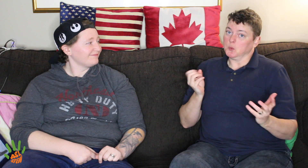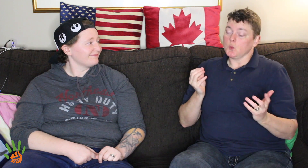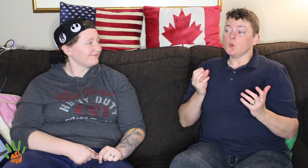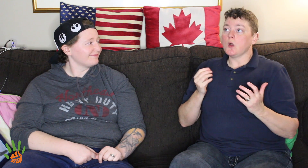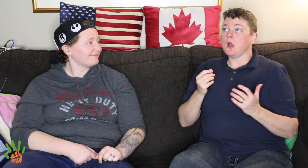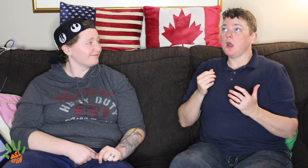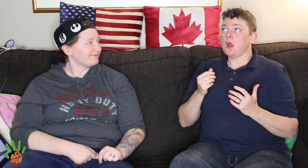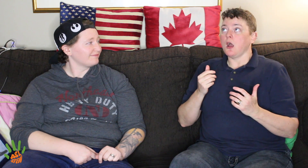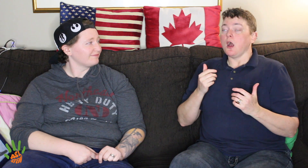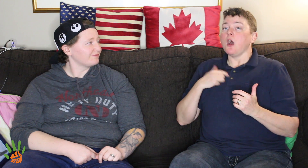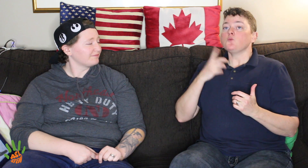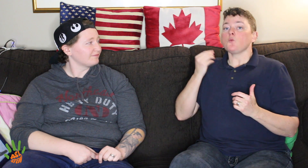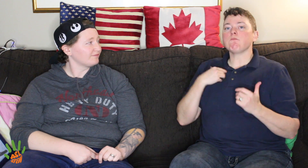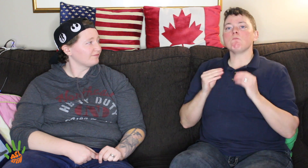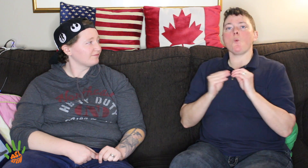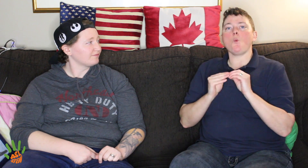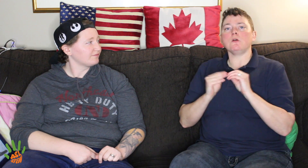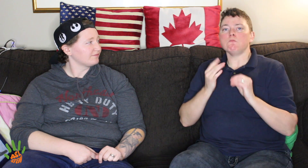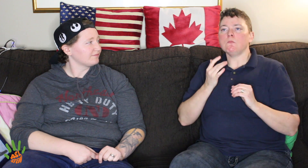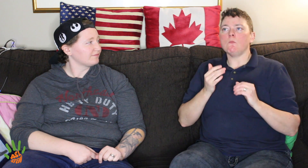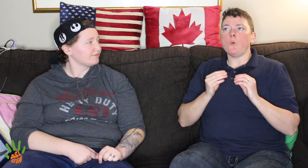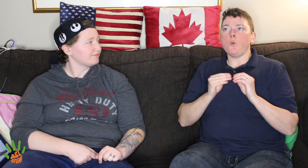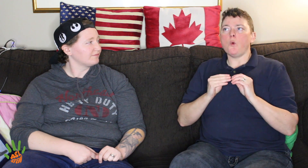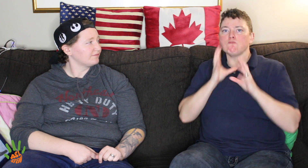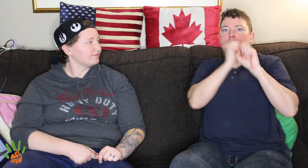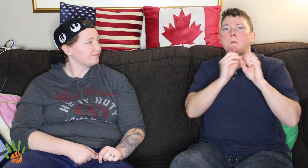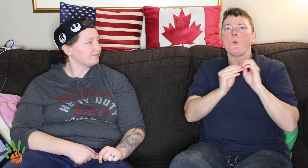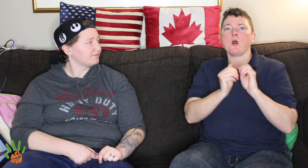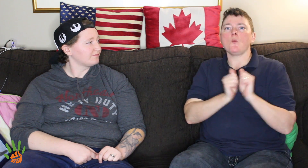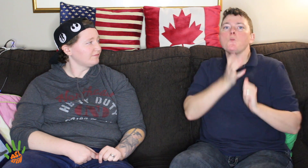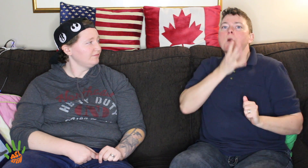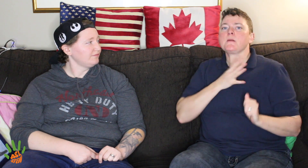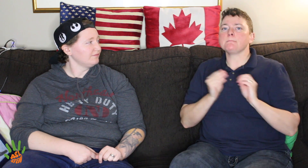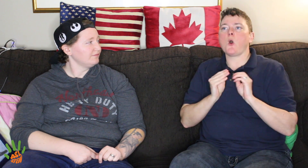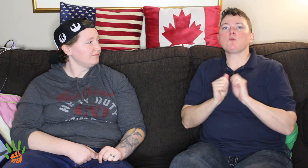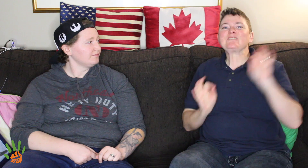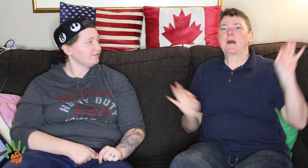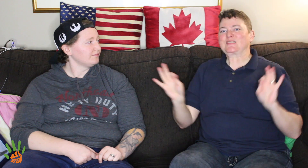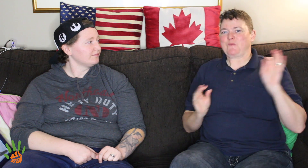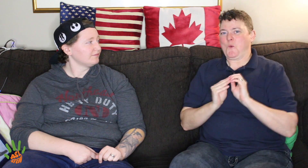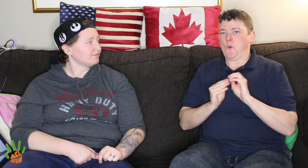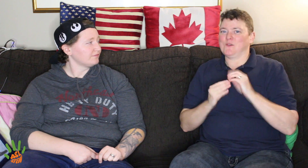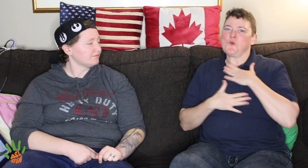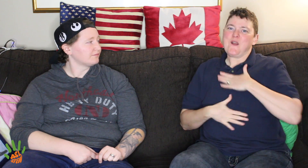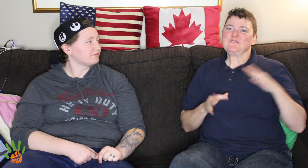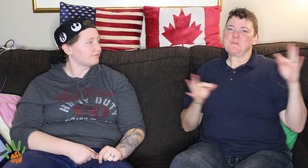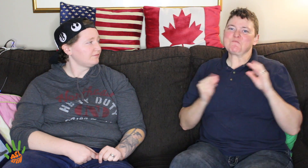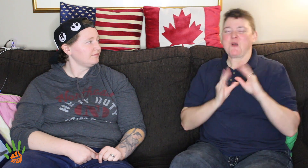So I would say I have more attraction to feminine females.